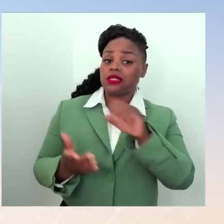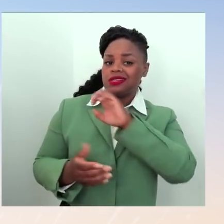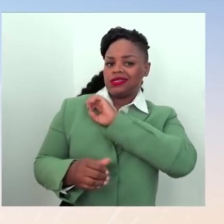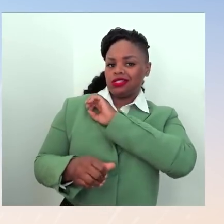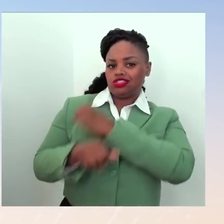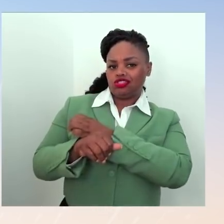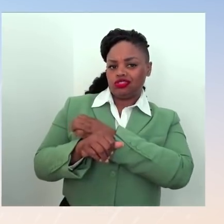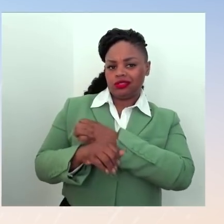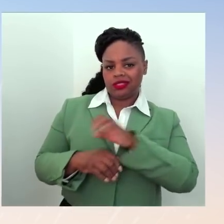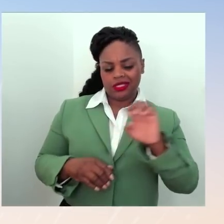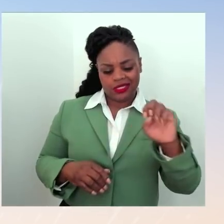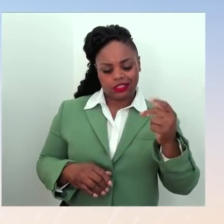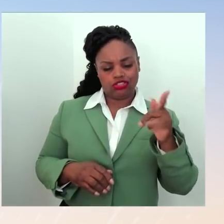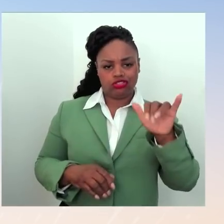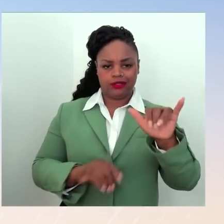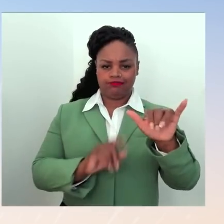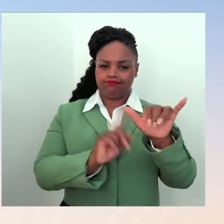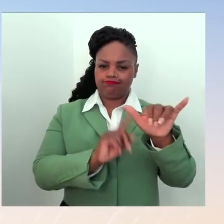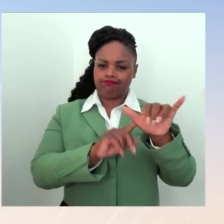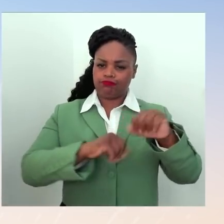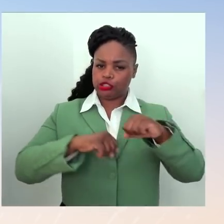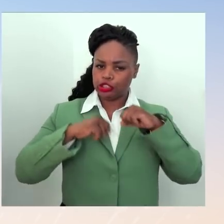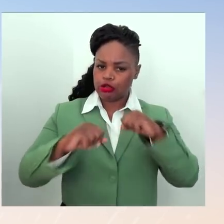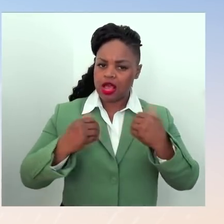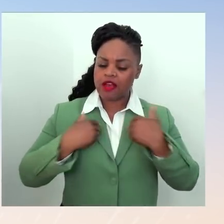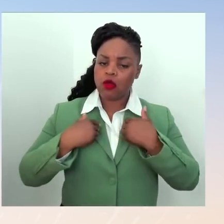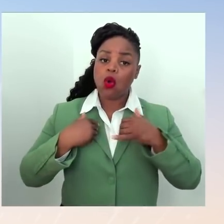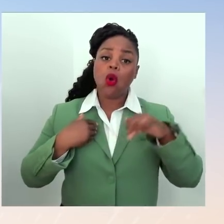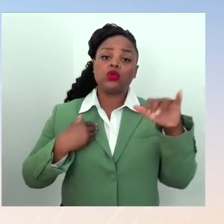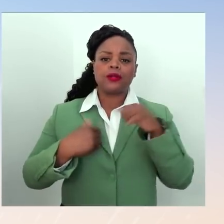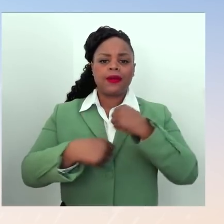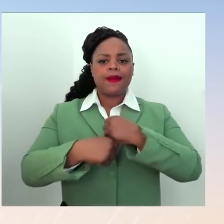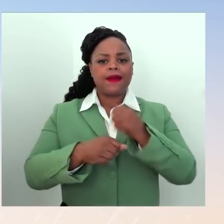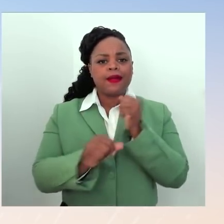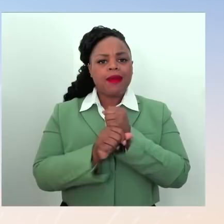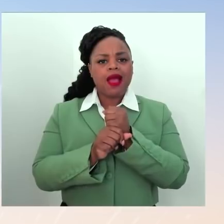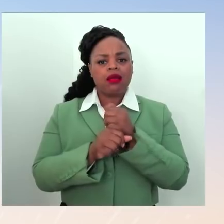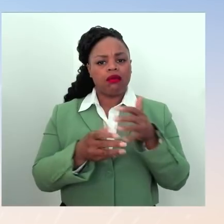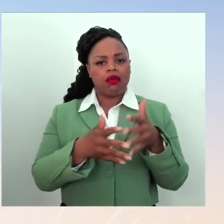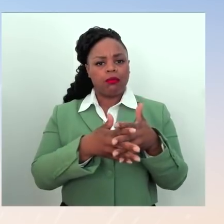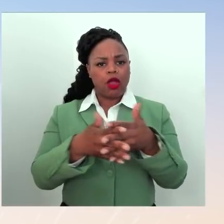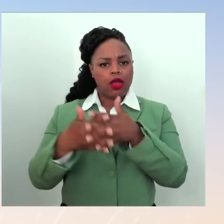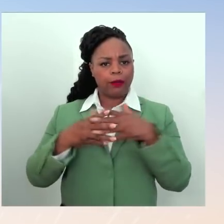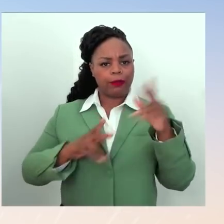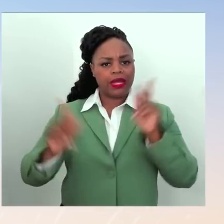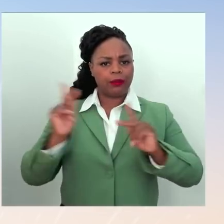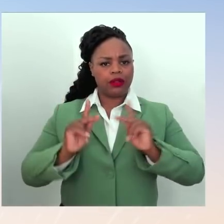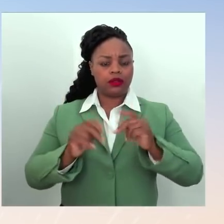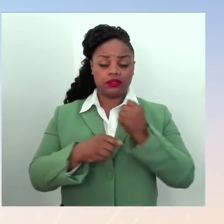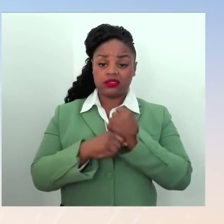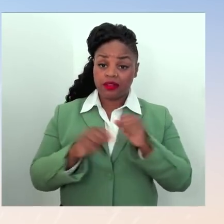We're never going to miss an opportunity to do exactly that. And I will just note, in this scenario, that they are separate.